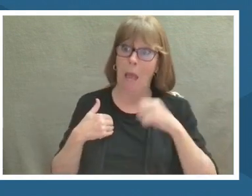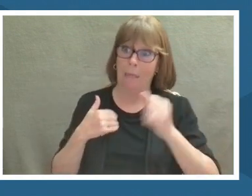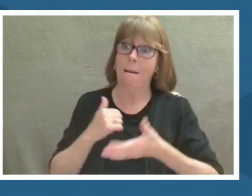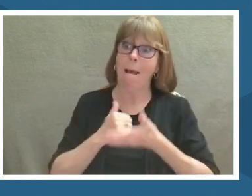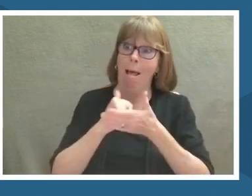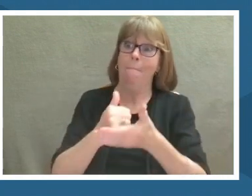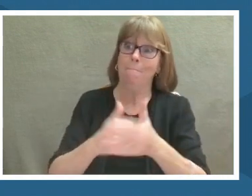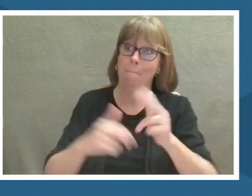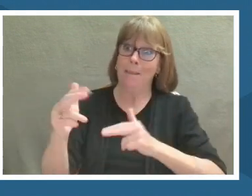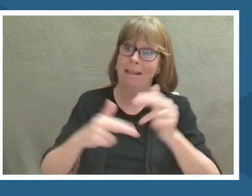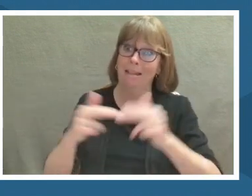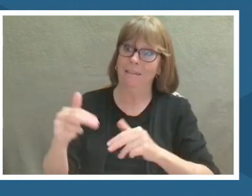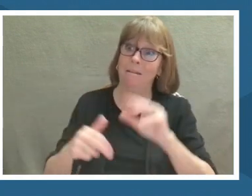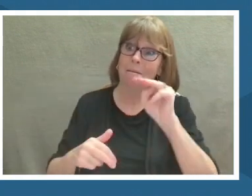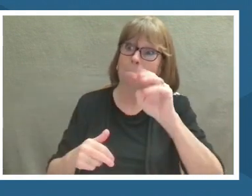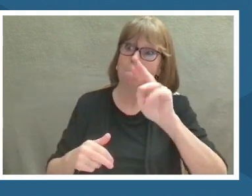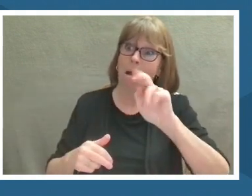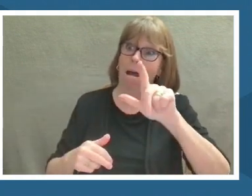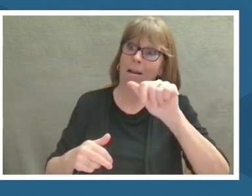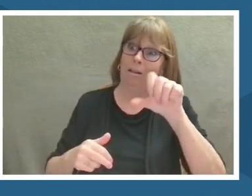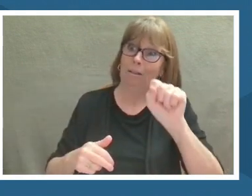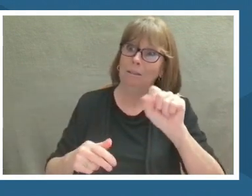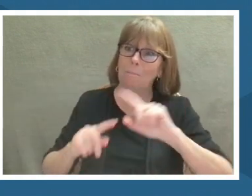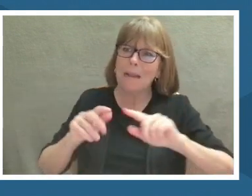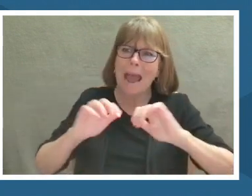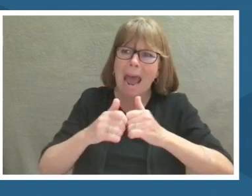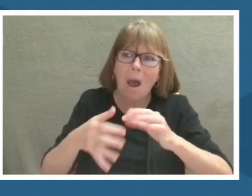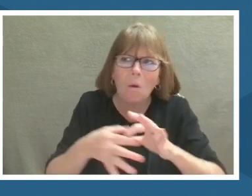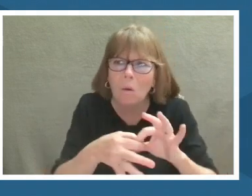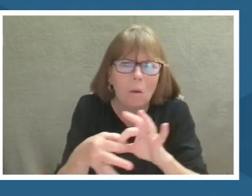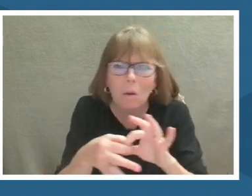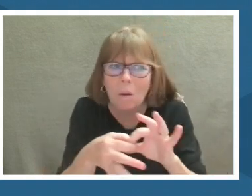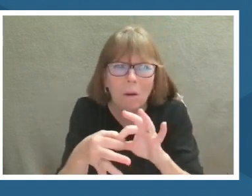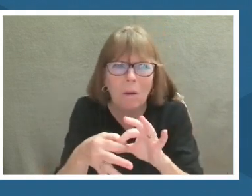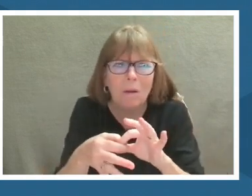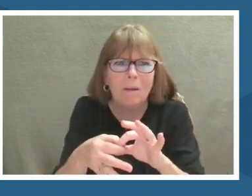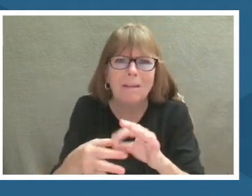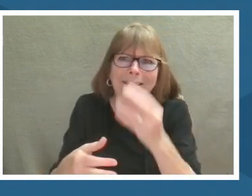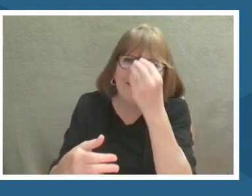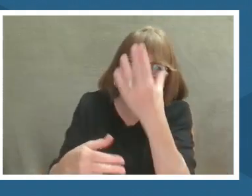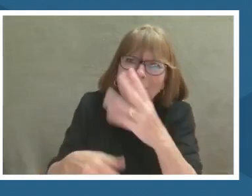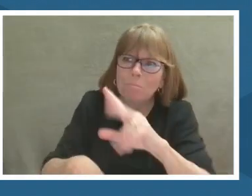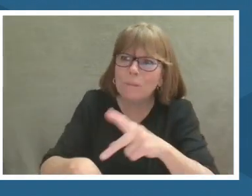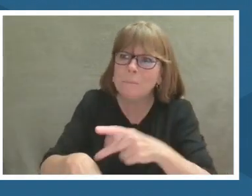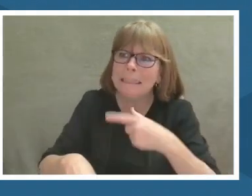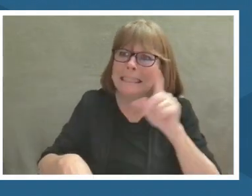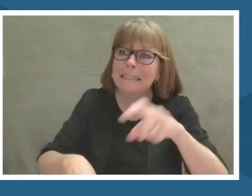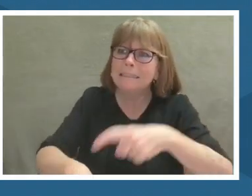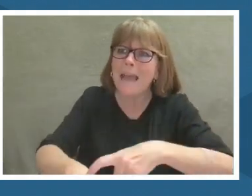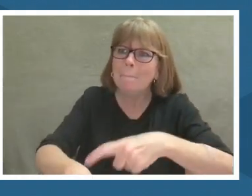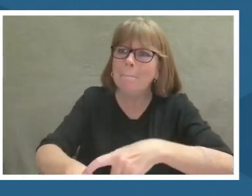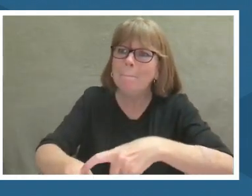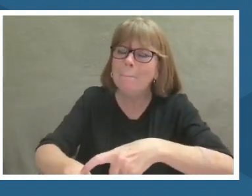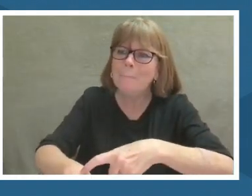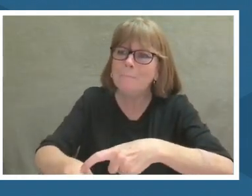i think um you know you have to really support it be hate you know and and and